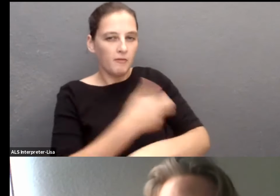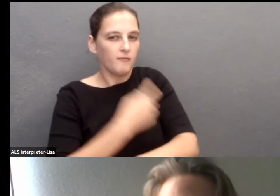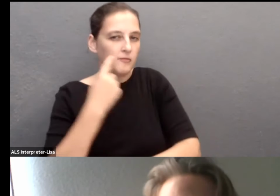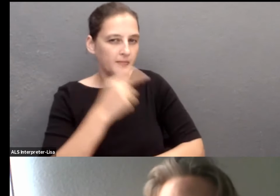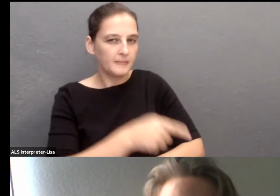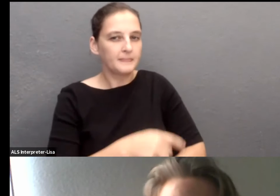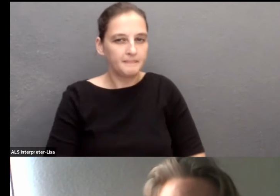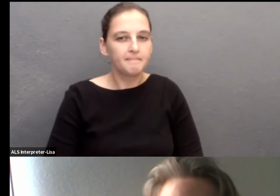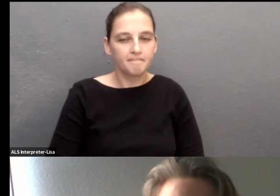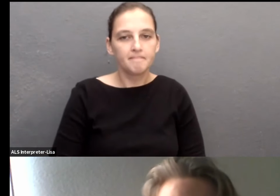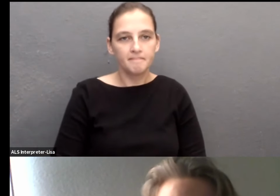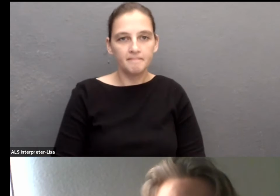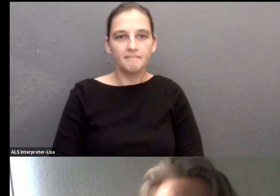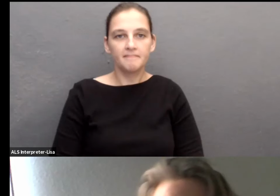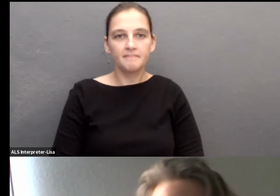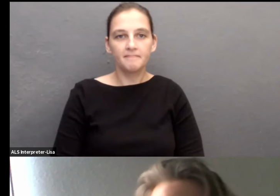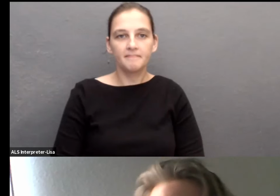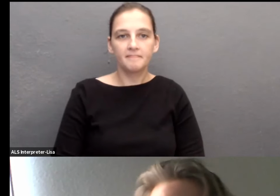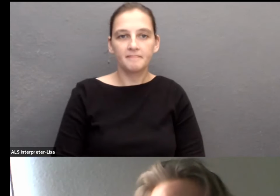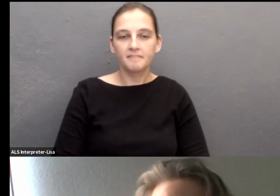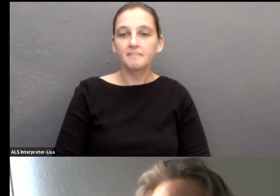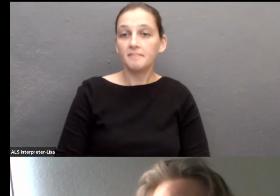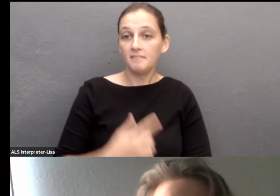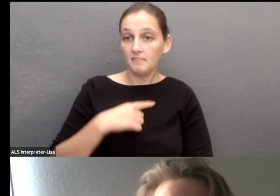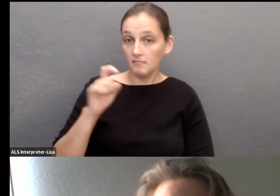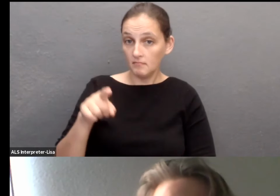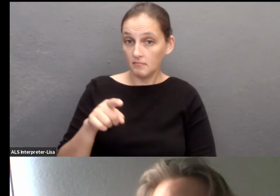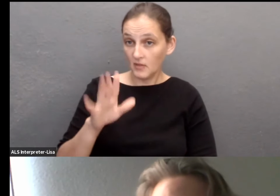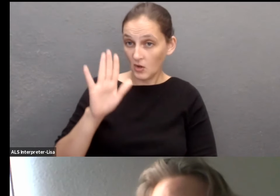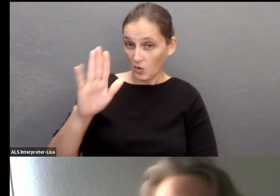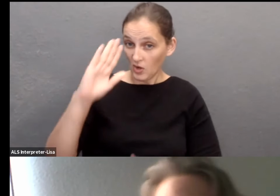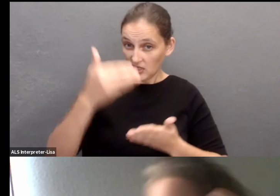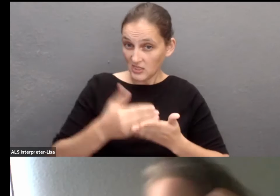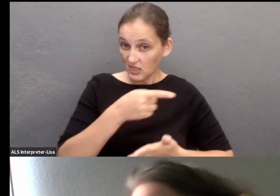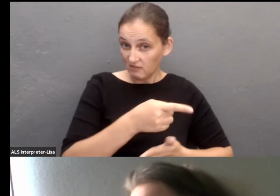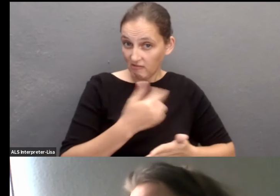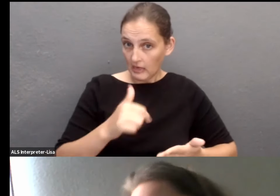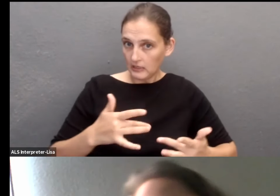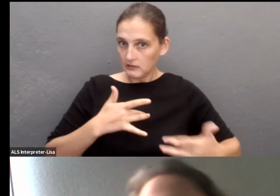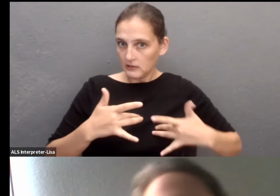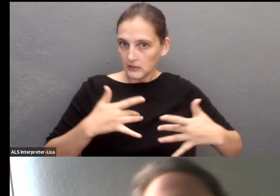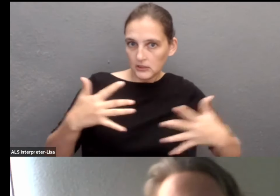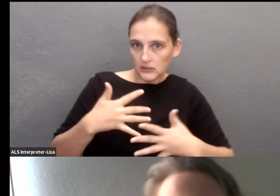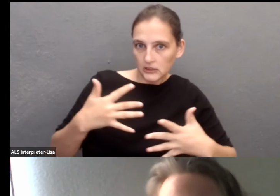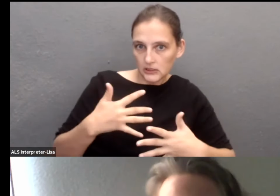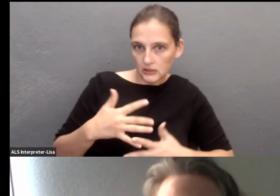Peggy Holtz: I have to ask did he have any concerns that you had to address with him?